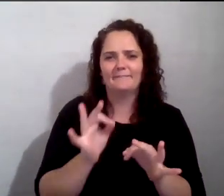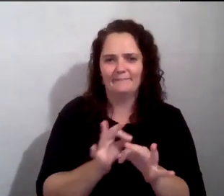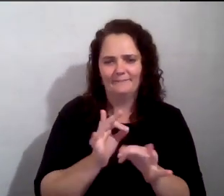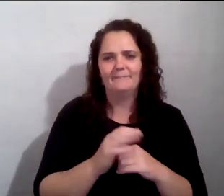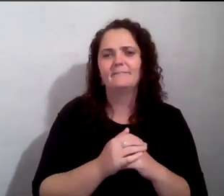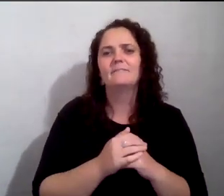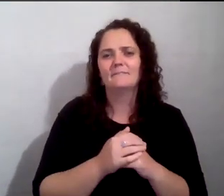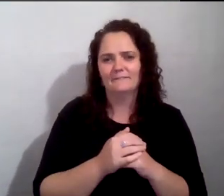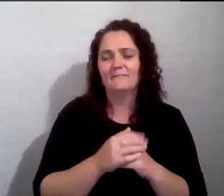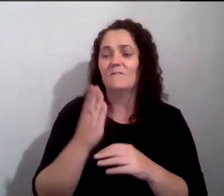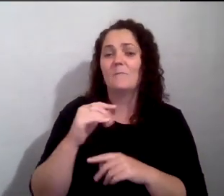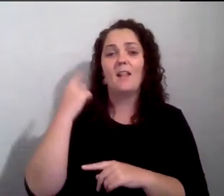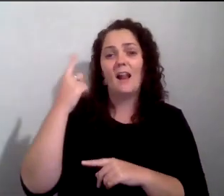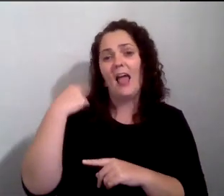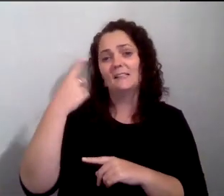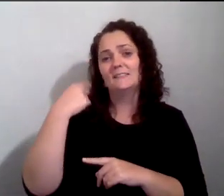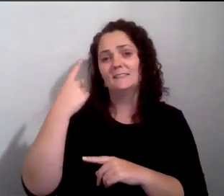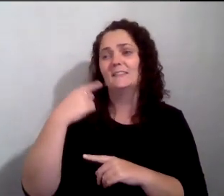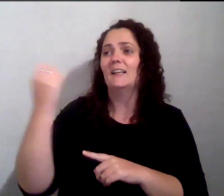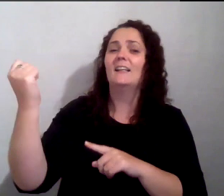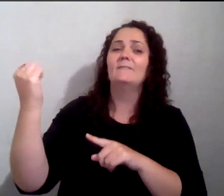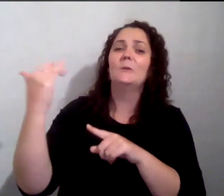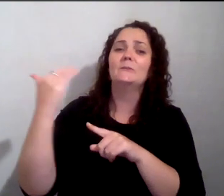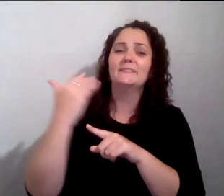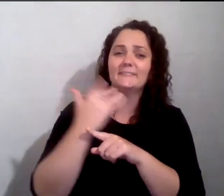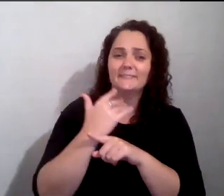in London, inspired by people like John Ruskin